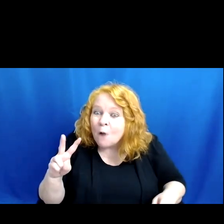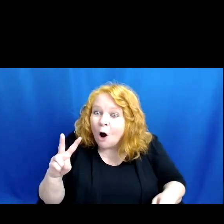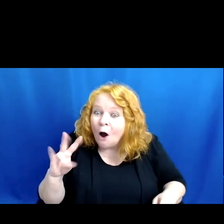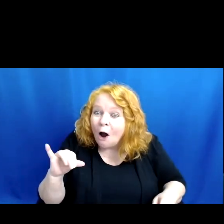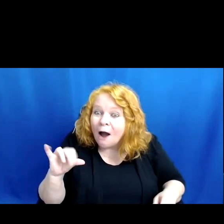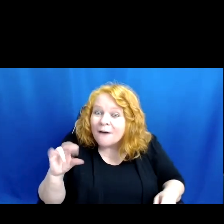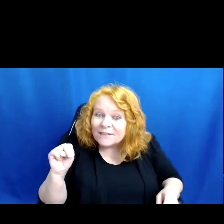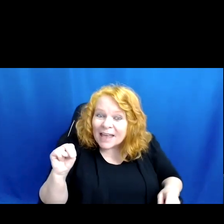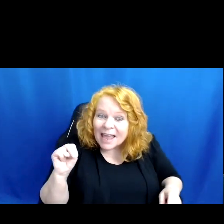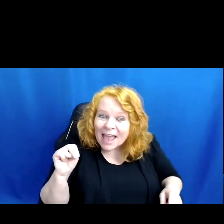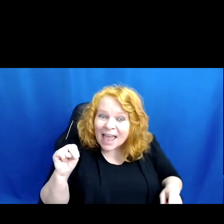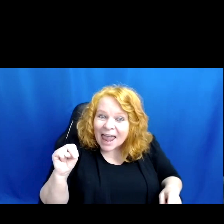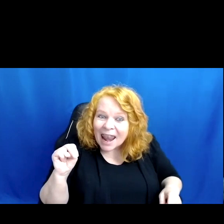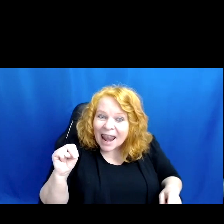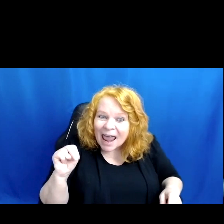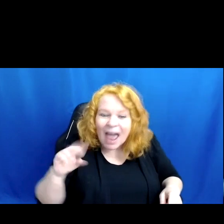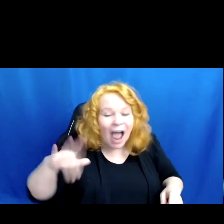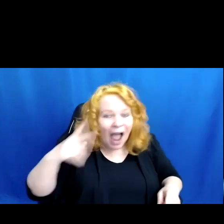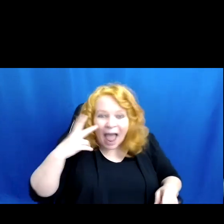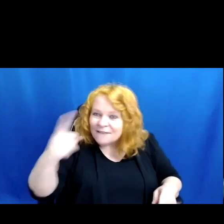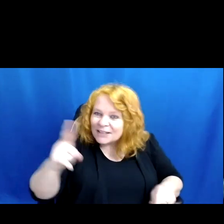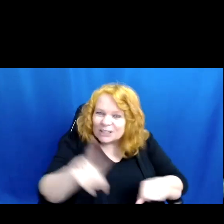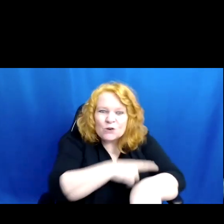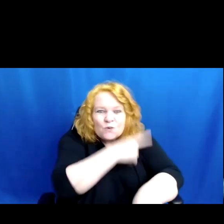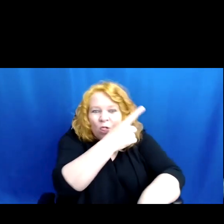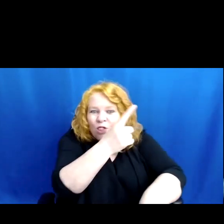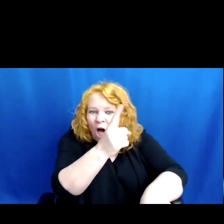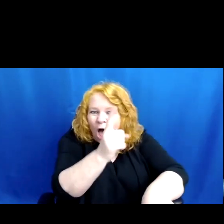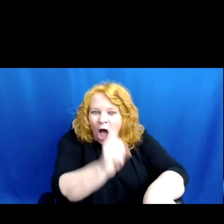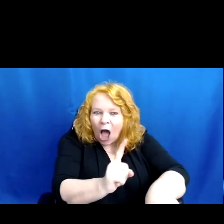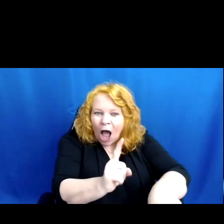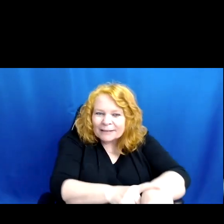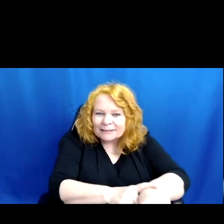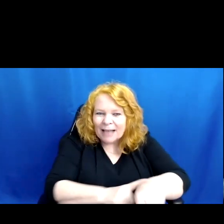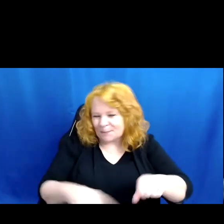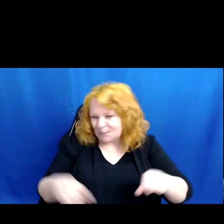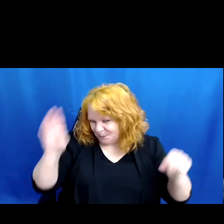I can see you’ve got a new friend.